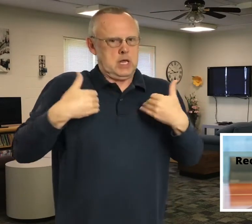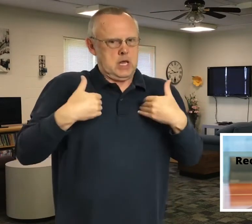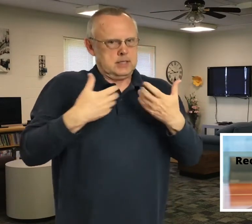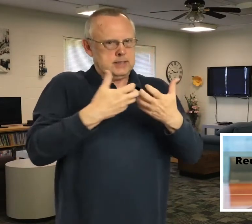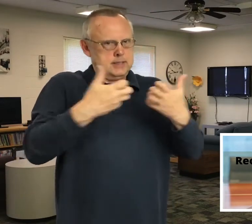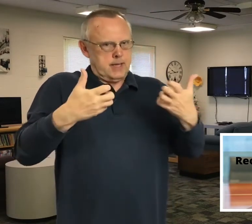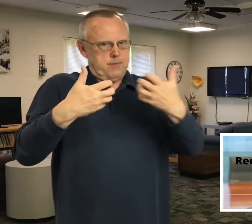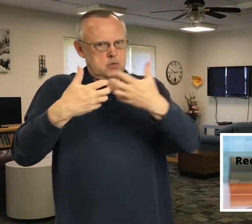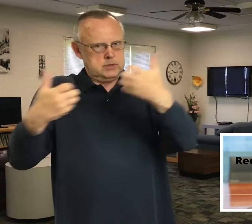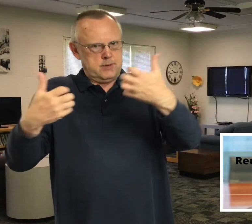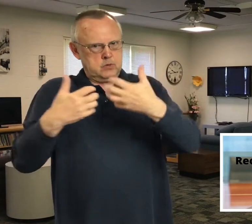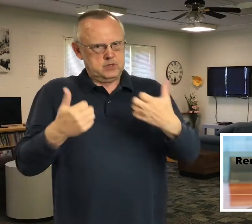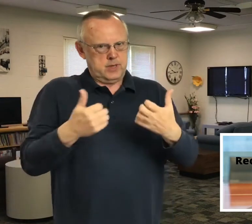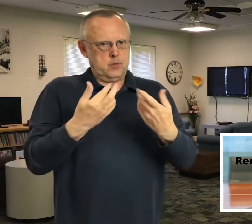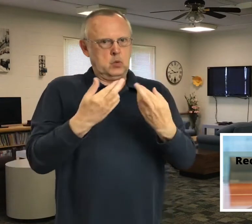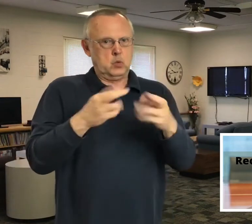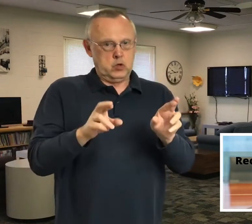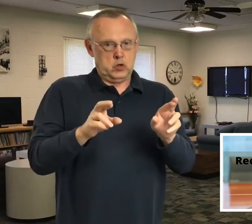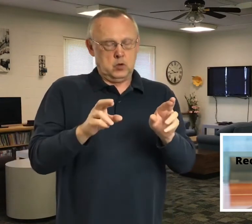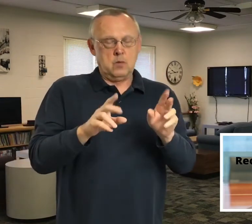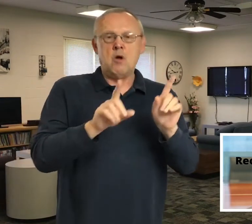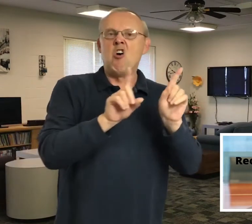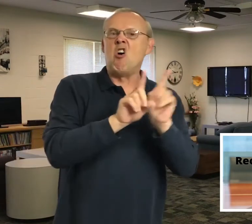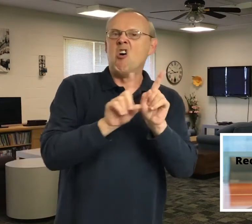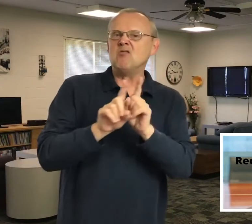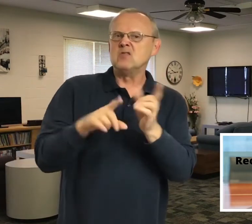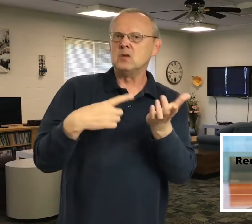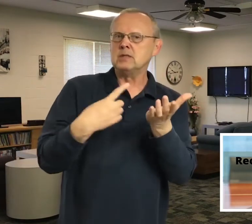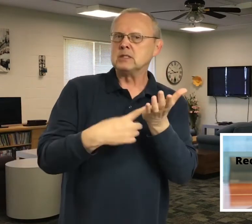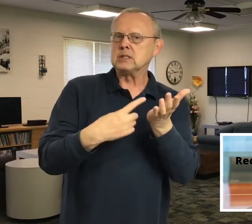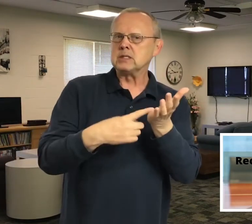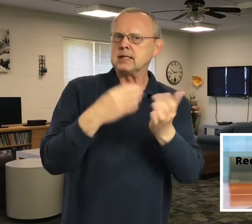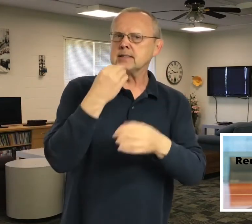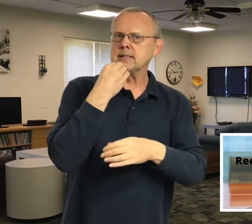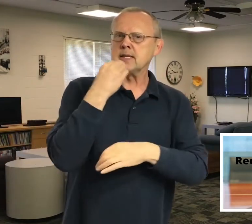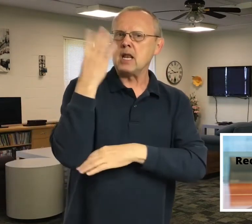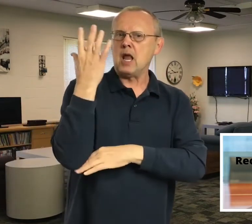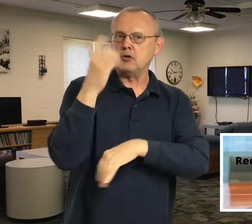that way each student can have their own separate room.